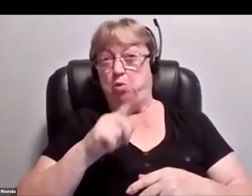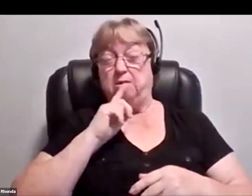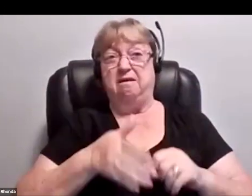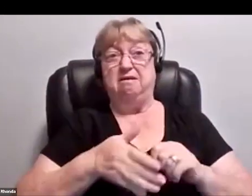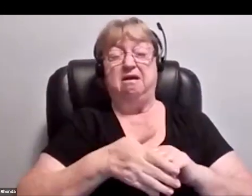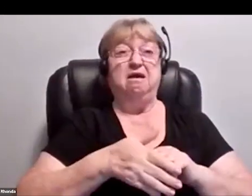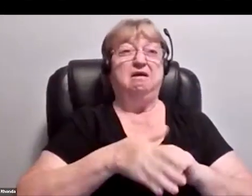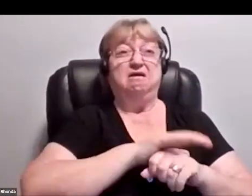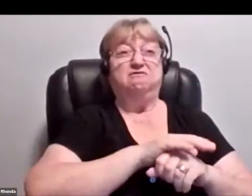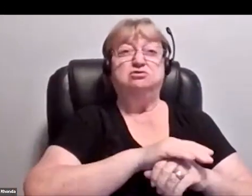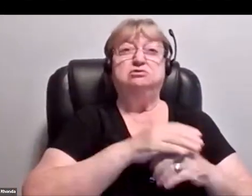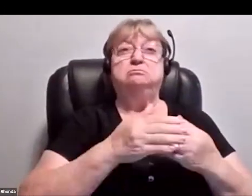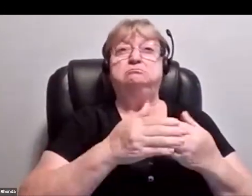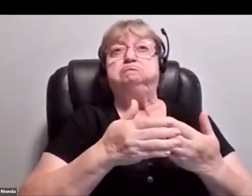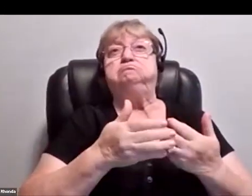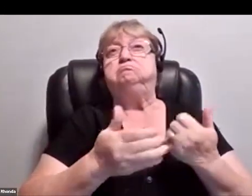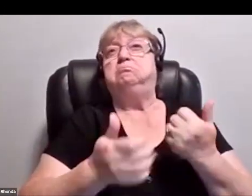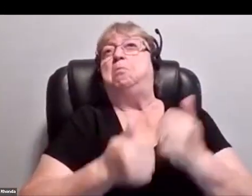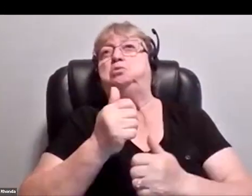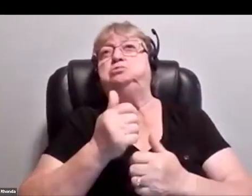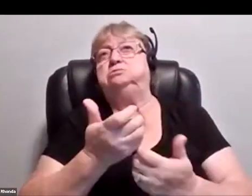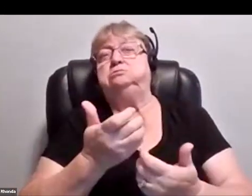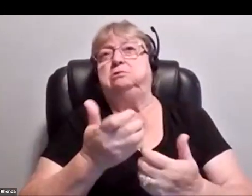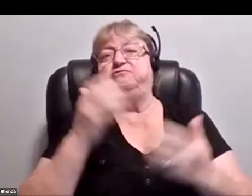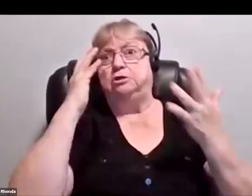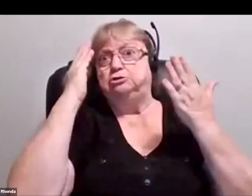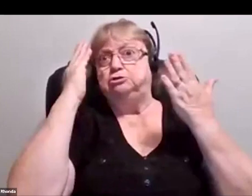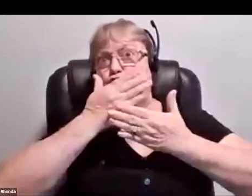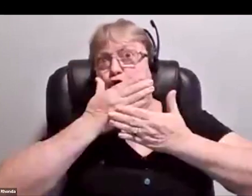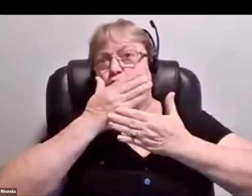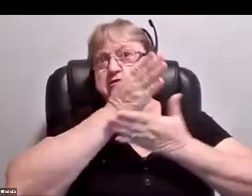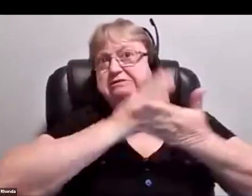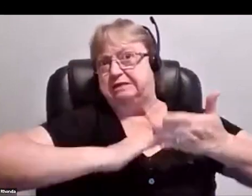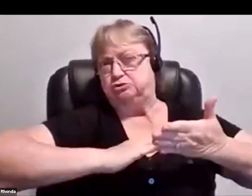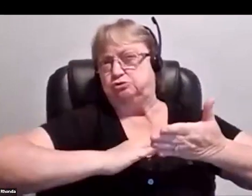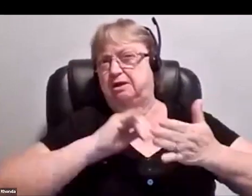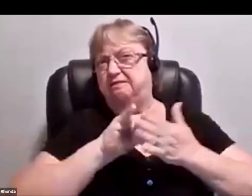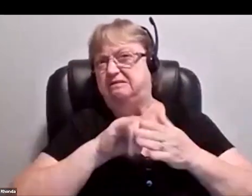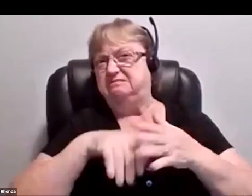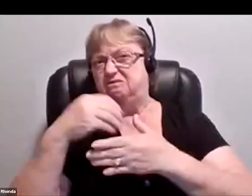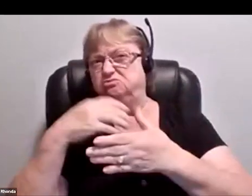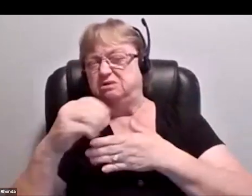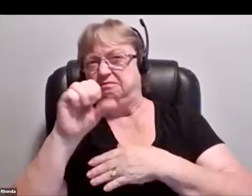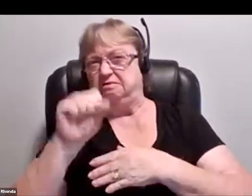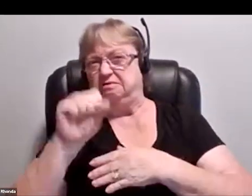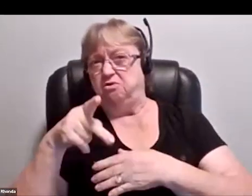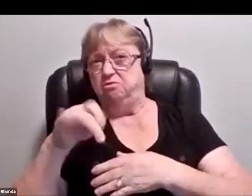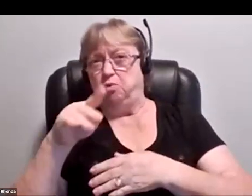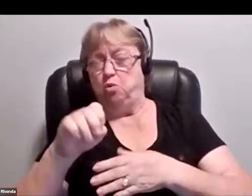which is the sector outside the South Pole which houses the astrophysical science projects.